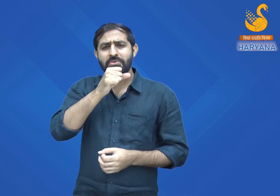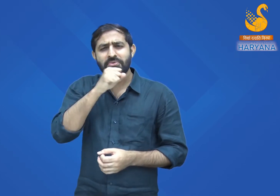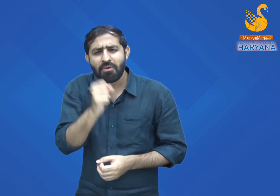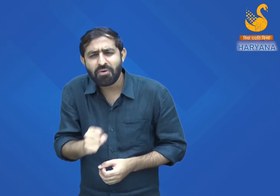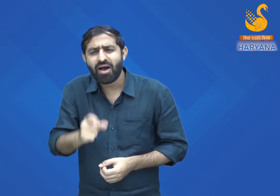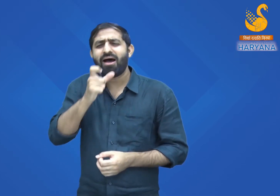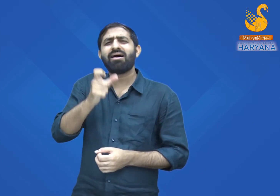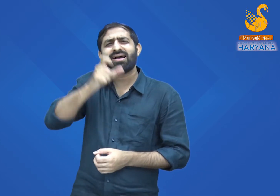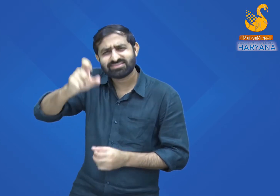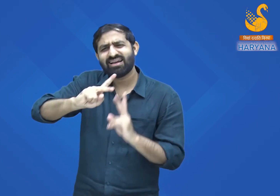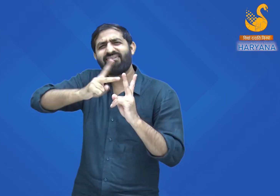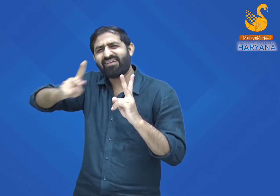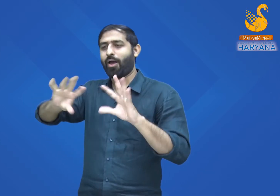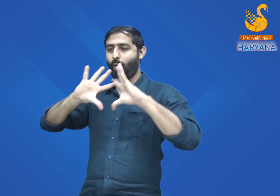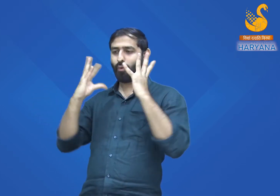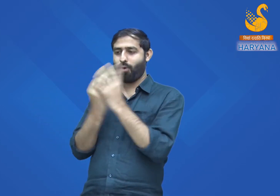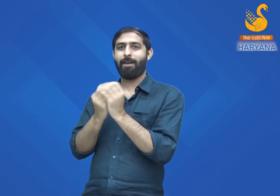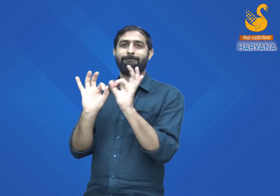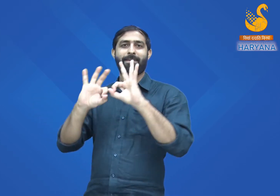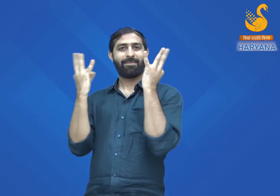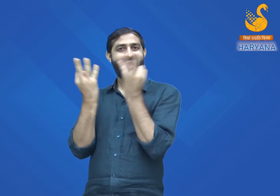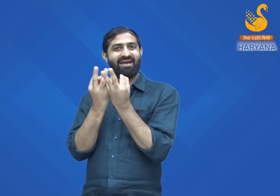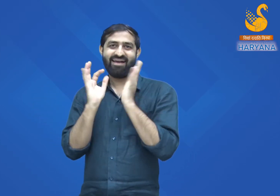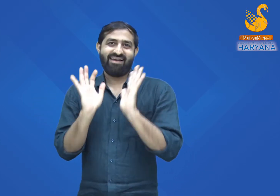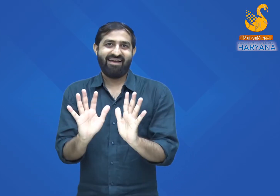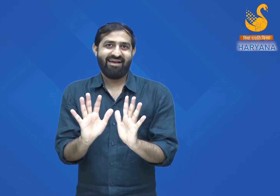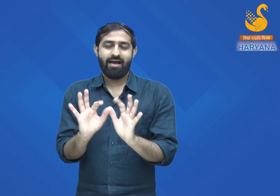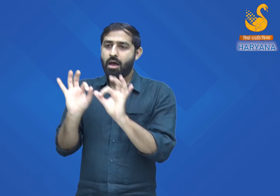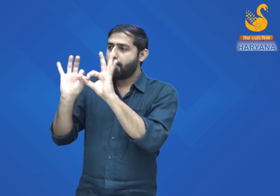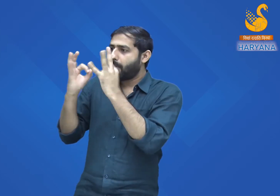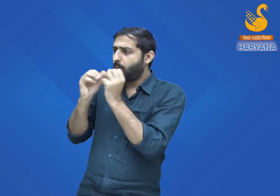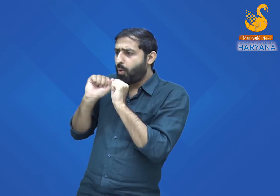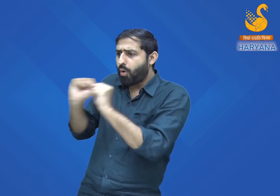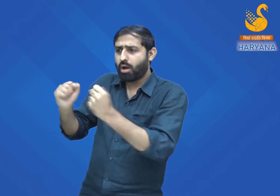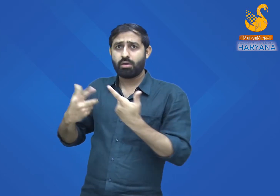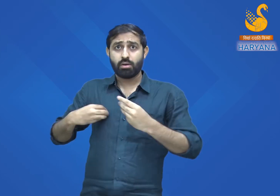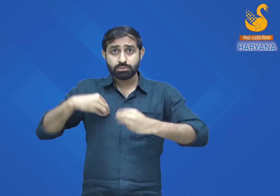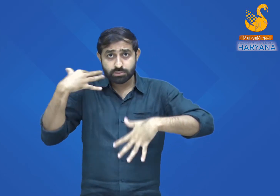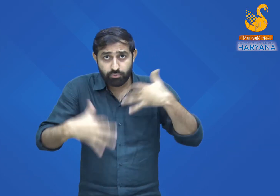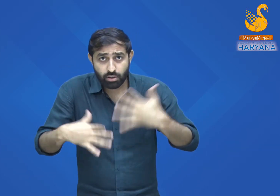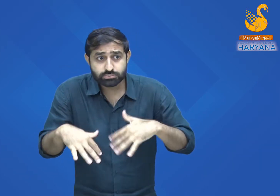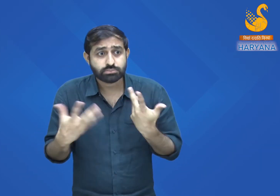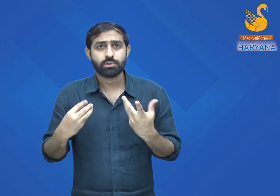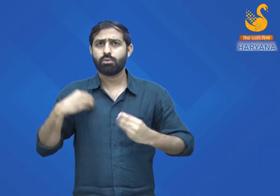through our parents, grandparents and other members. We get to know about the condition of our family